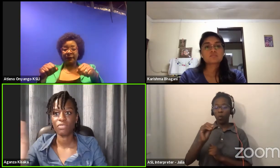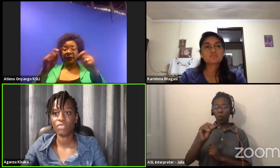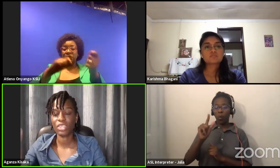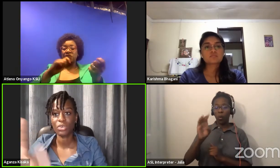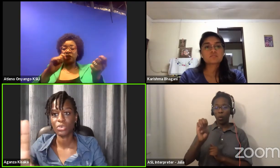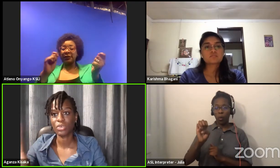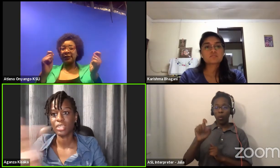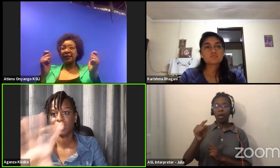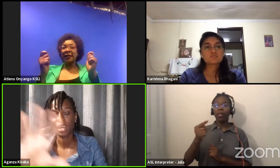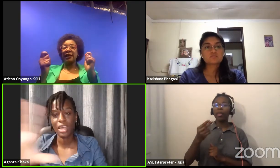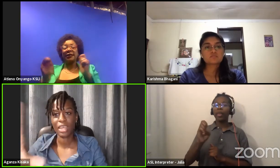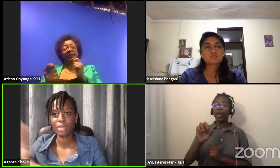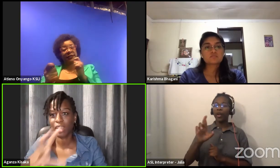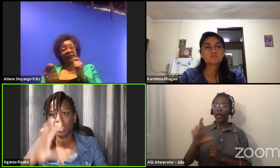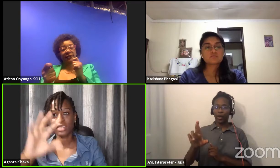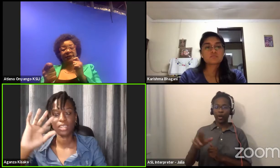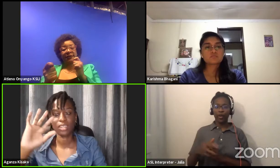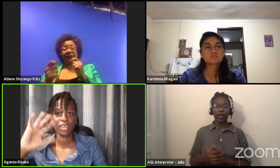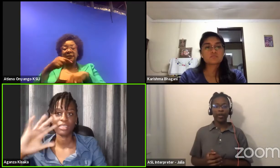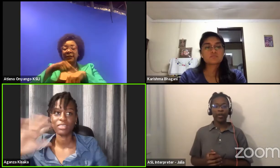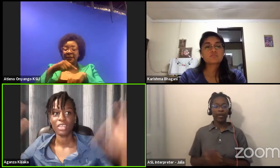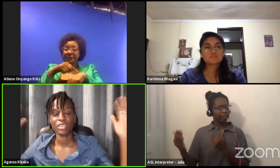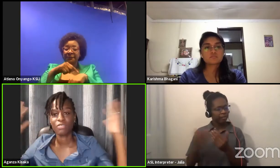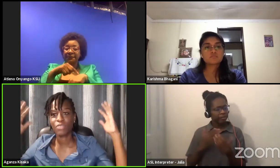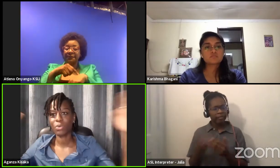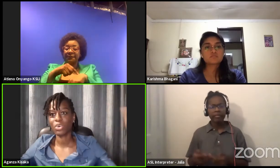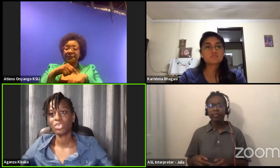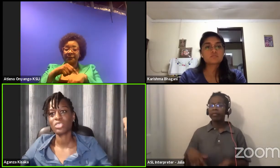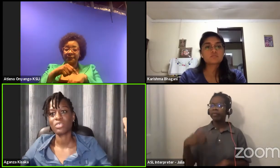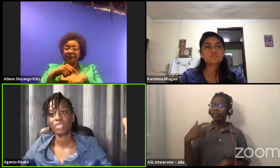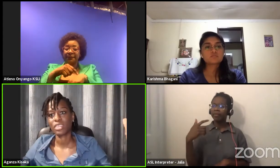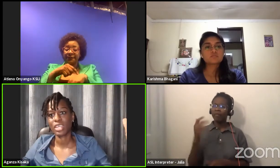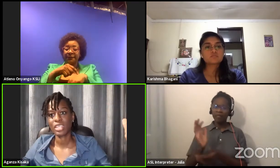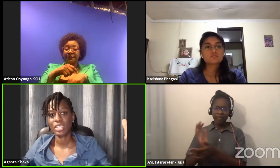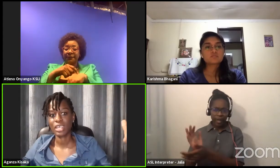video and time and the full walls of the theater,